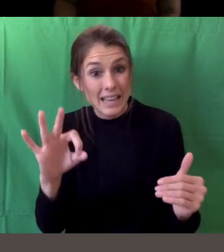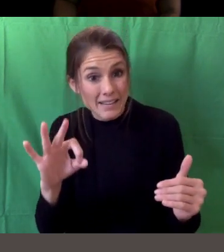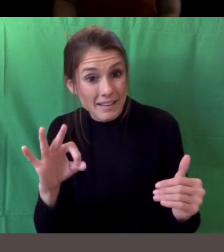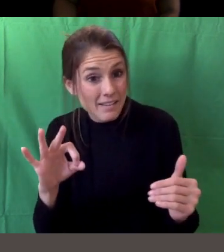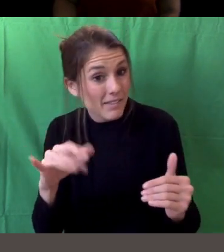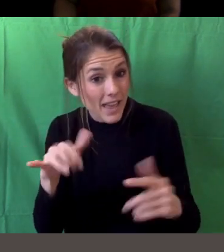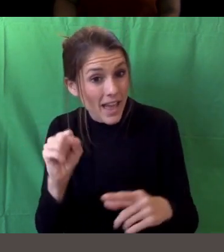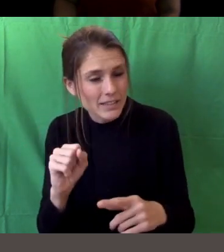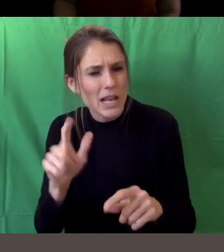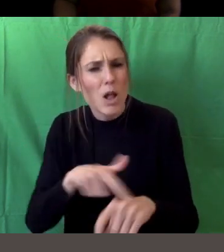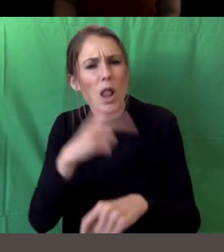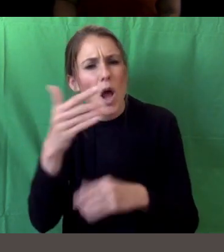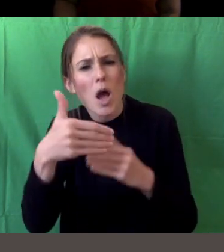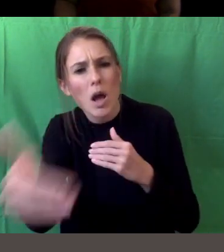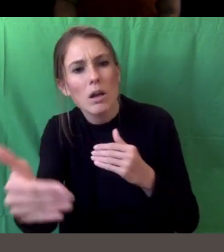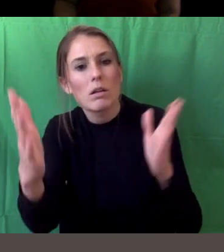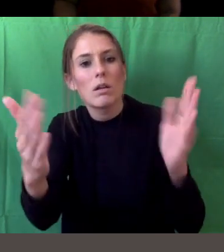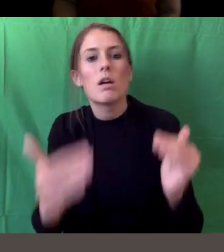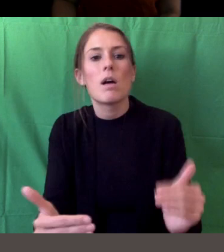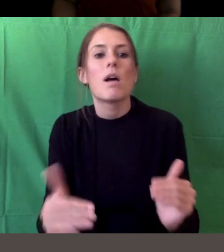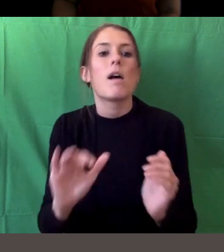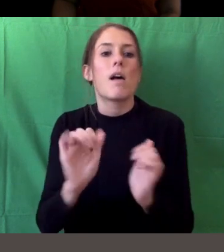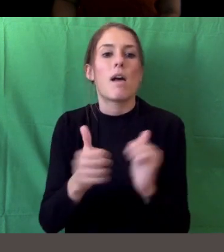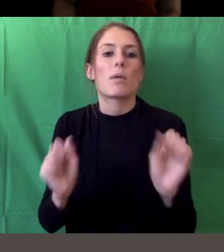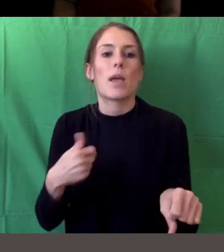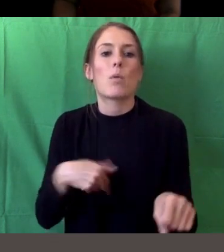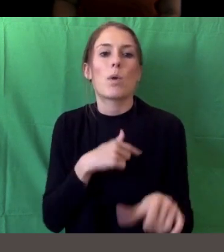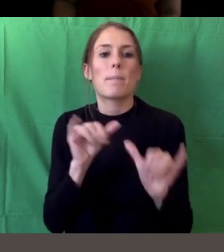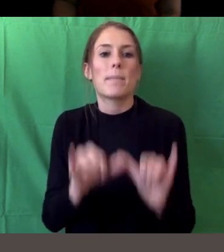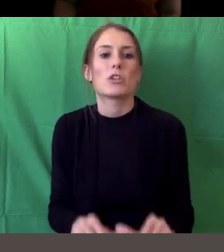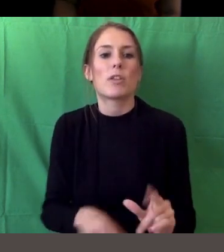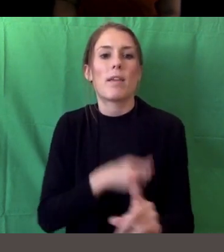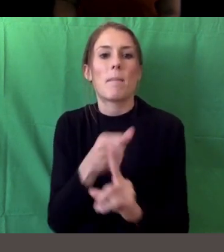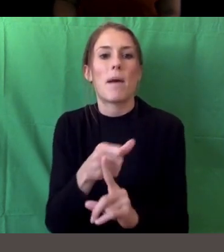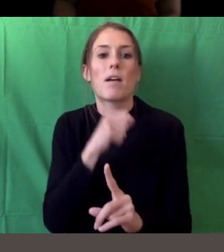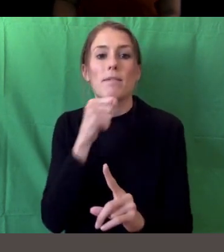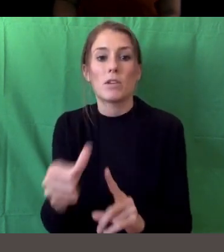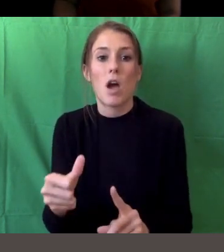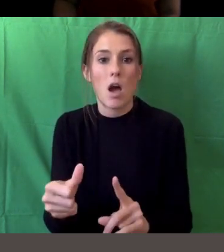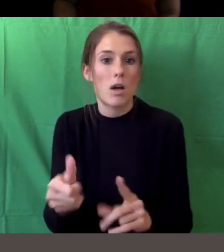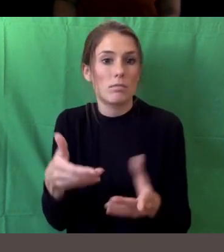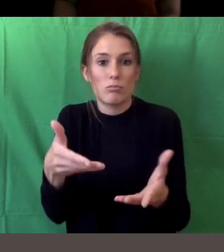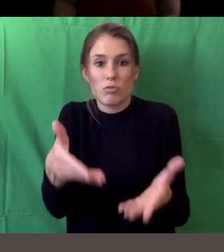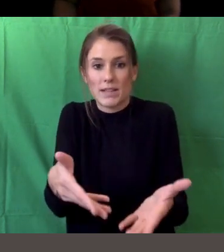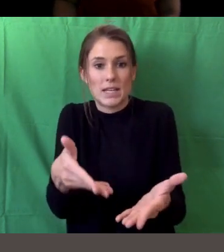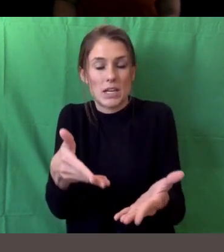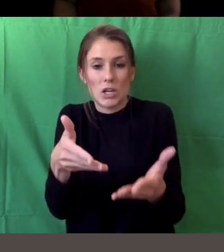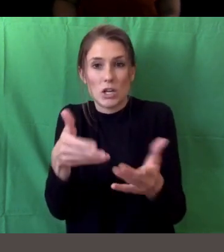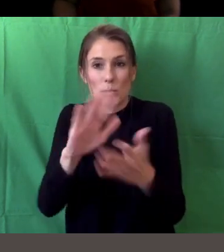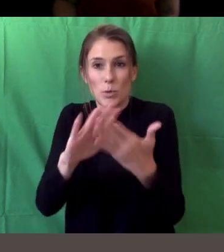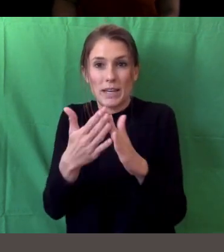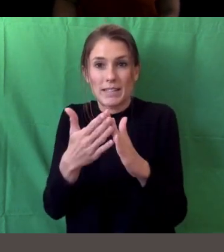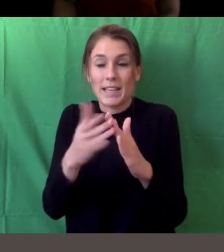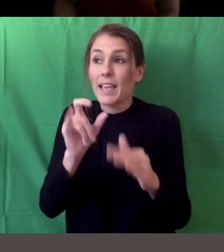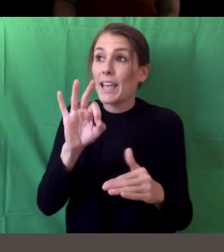And if we do, how long would that take? How can we measure the impact of the non-present communities, especially when we couldn't measure